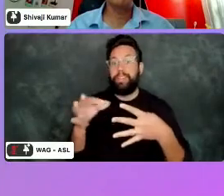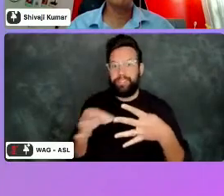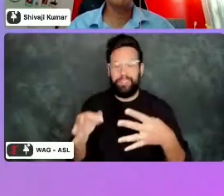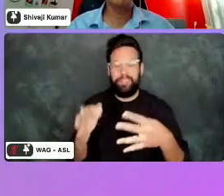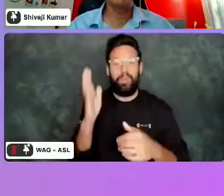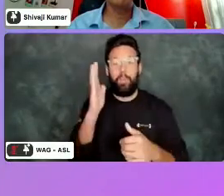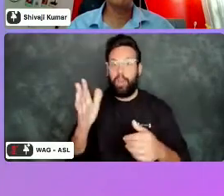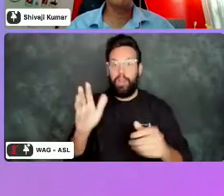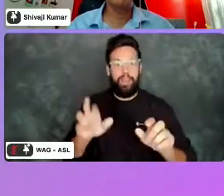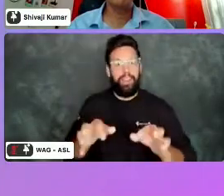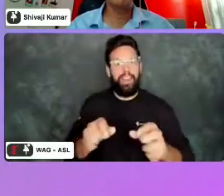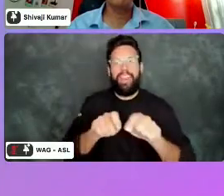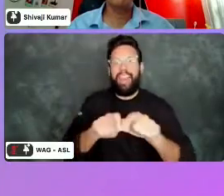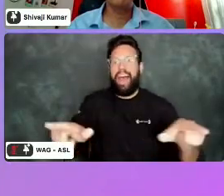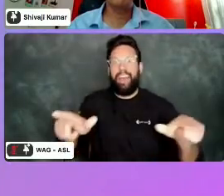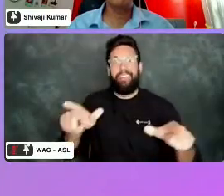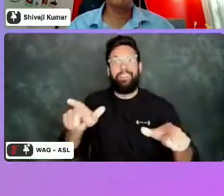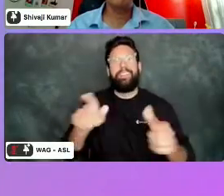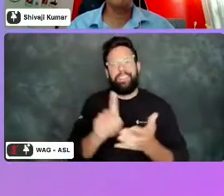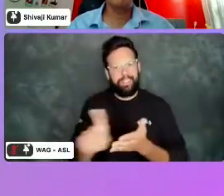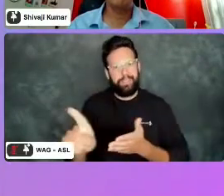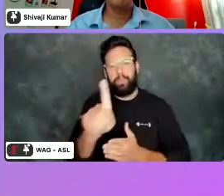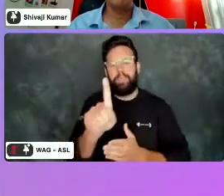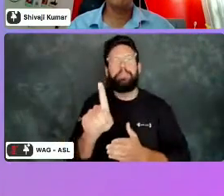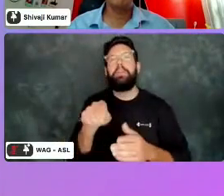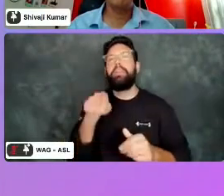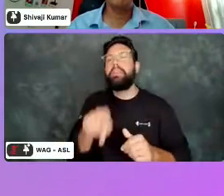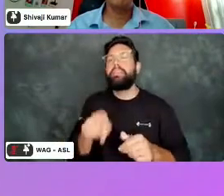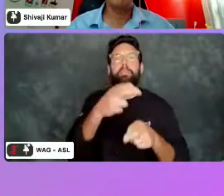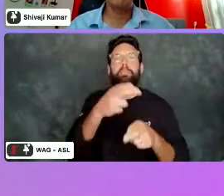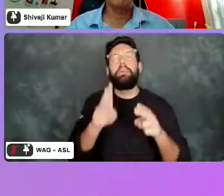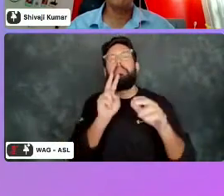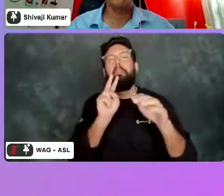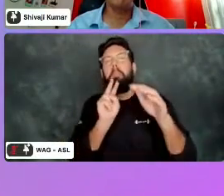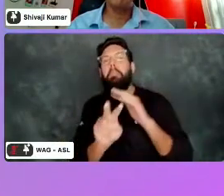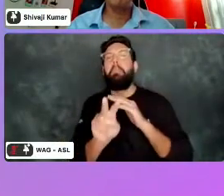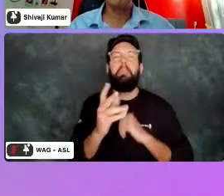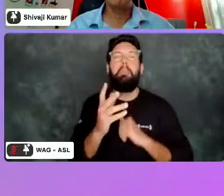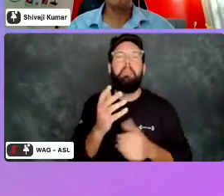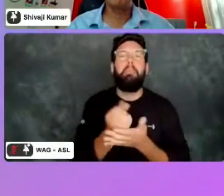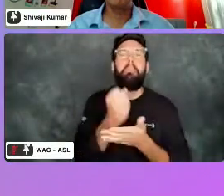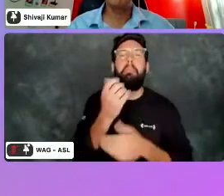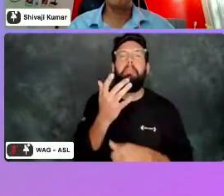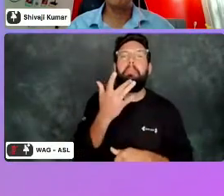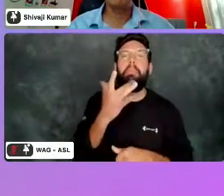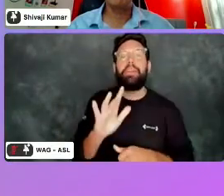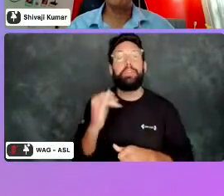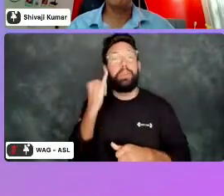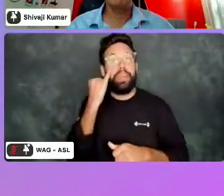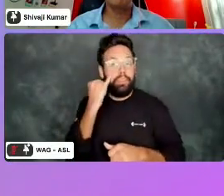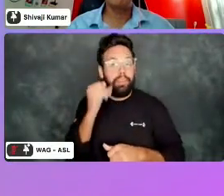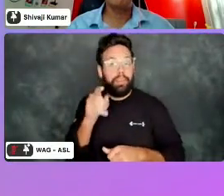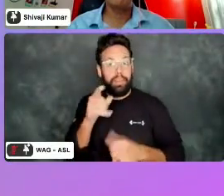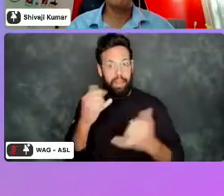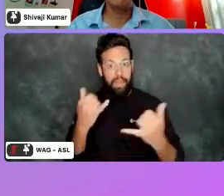I'm giving you a little sneak peek of it. And if you're a current Axe DevTools Pro user, you might have seen the feature of being able